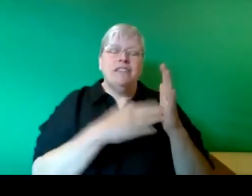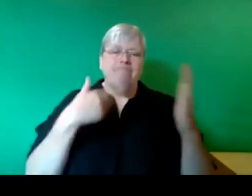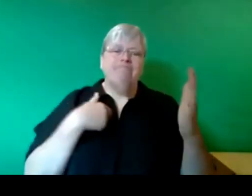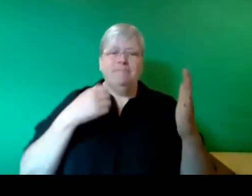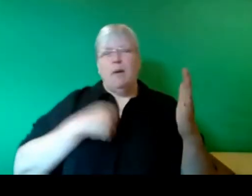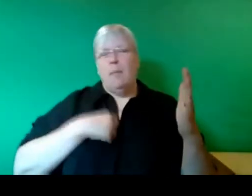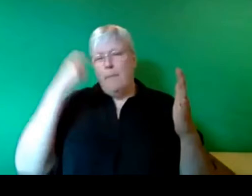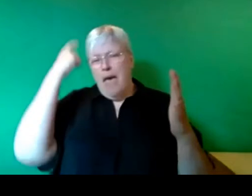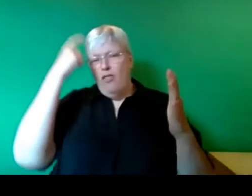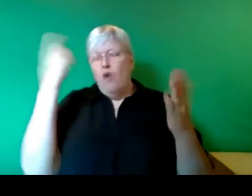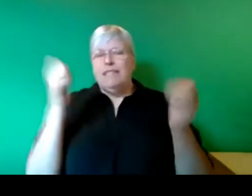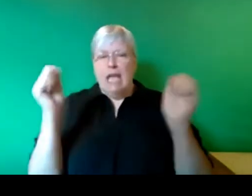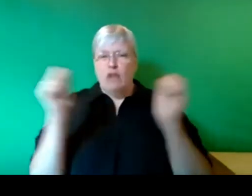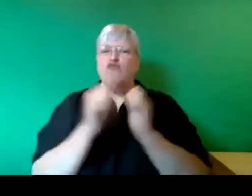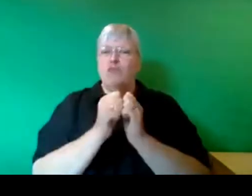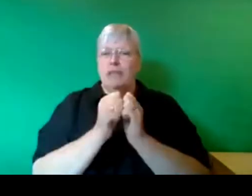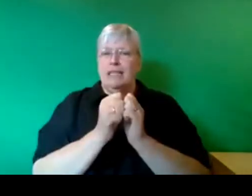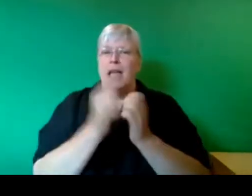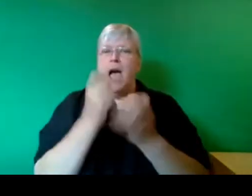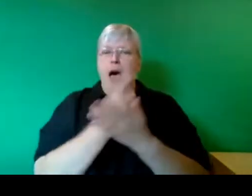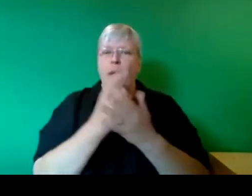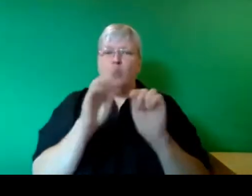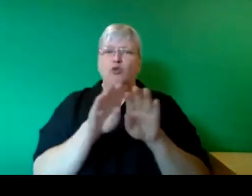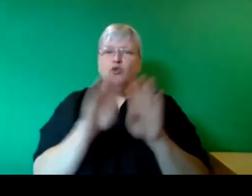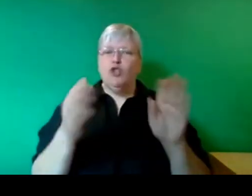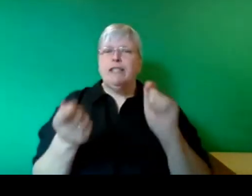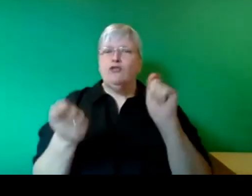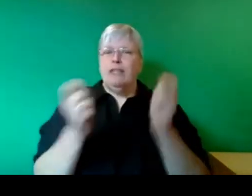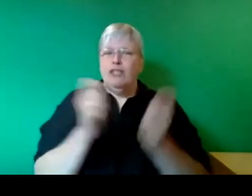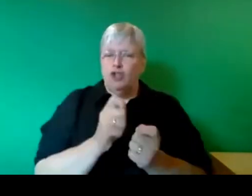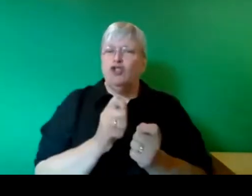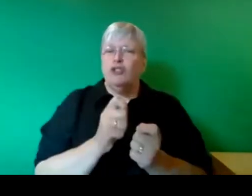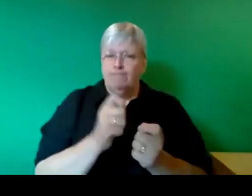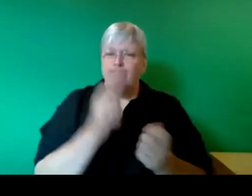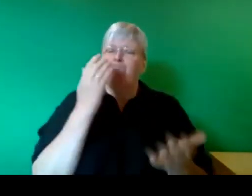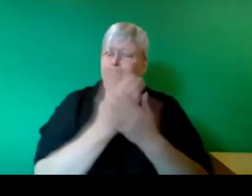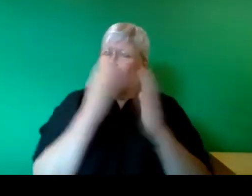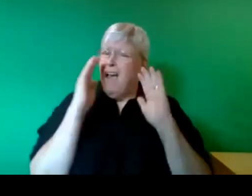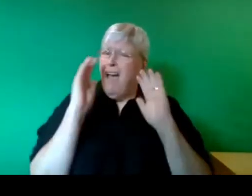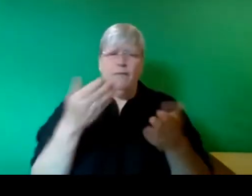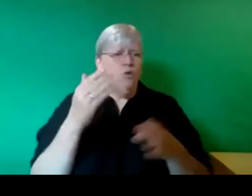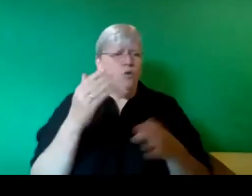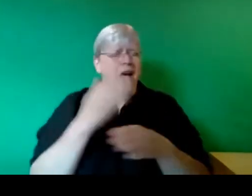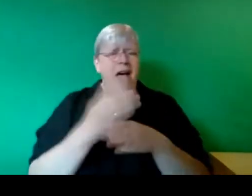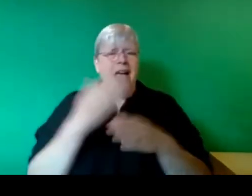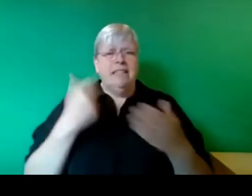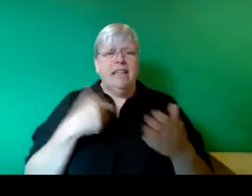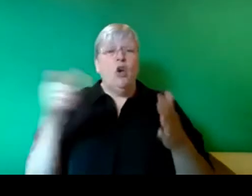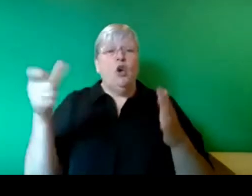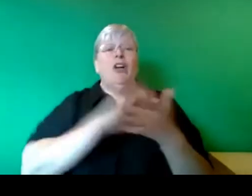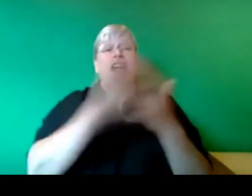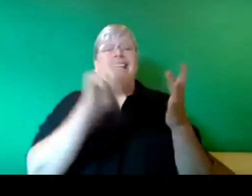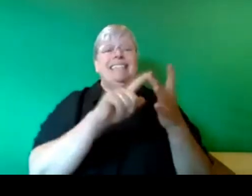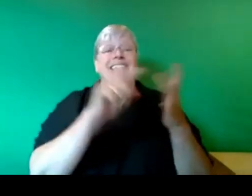the just transition imperative to act and on that Chico Mendes quote. I've actually just on